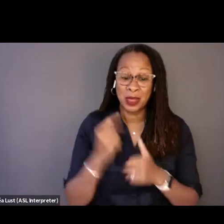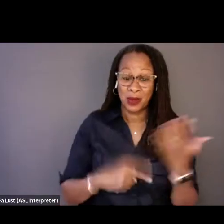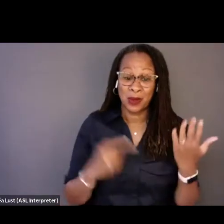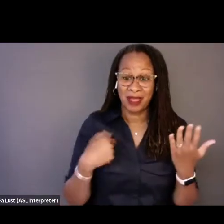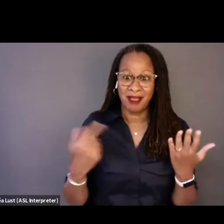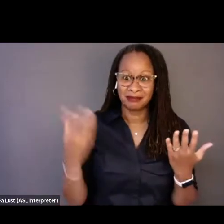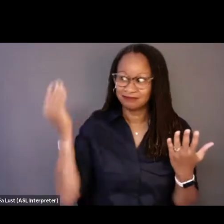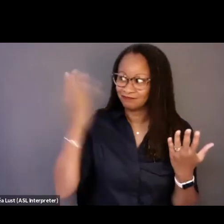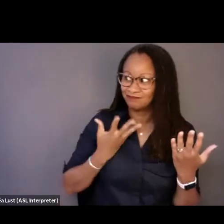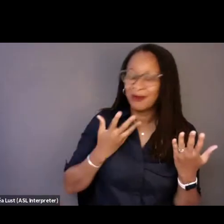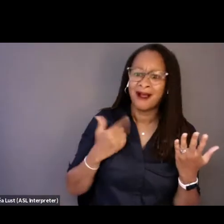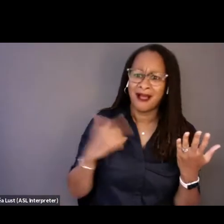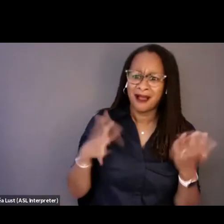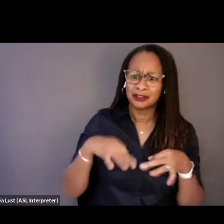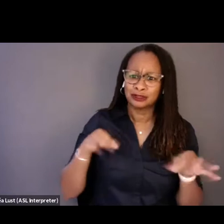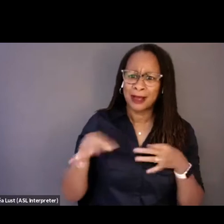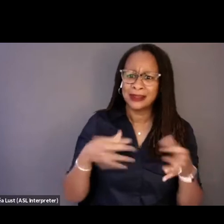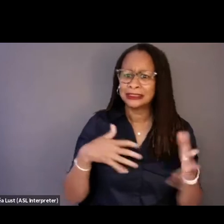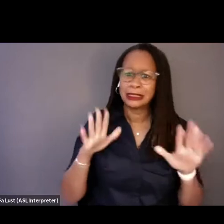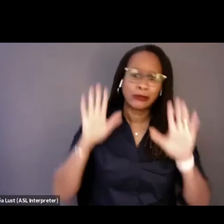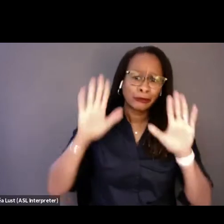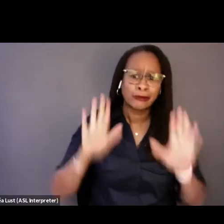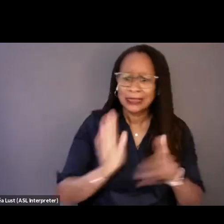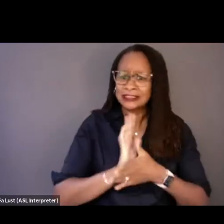to describe as the greatest film entertainment of all time.